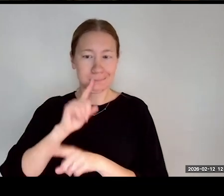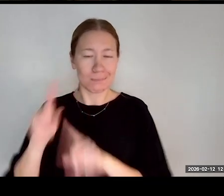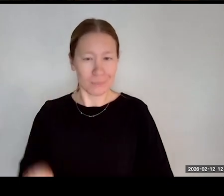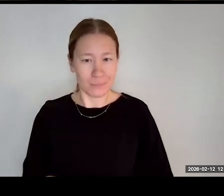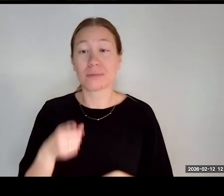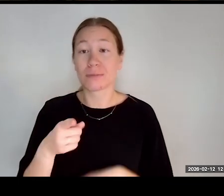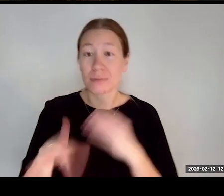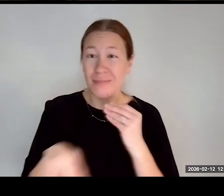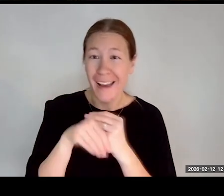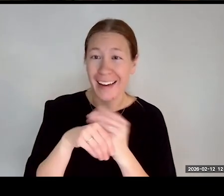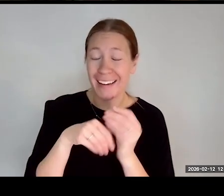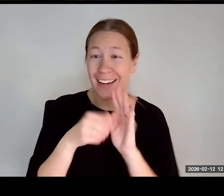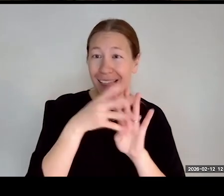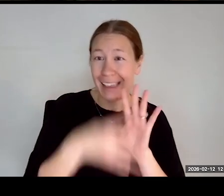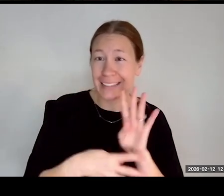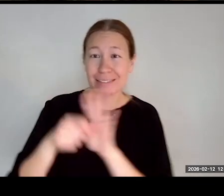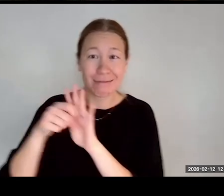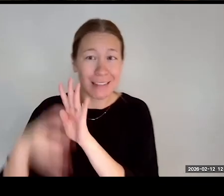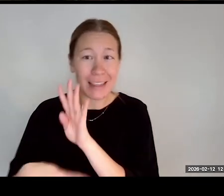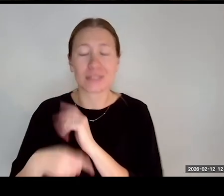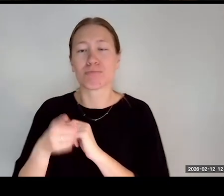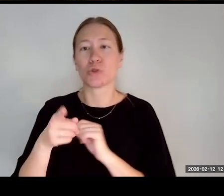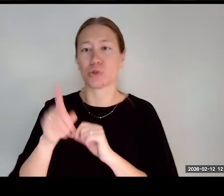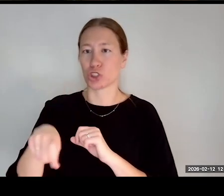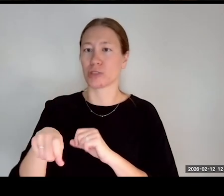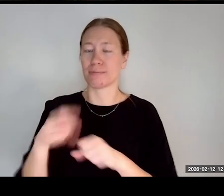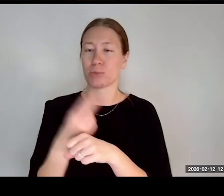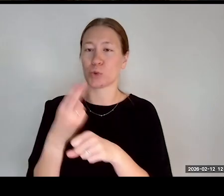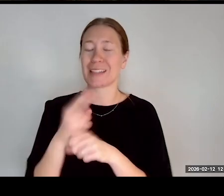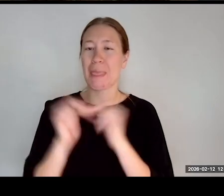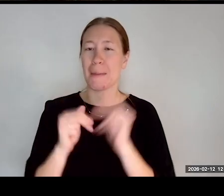you want to use the built in list function and I'll show you that today.